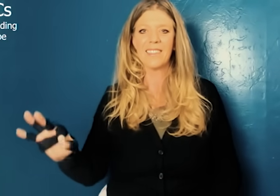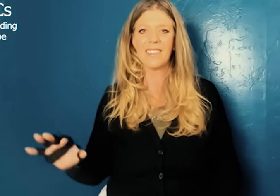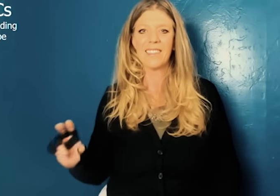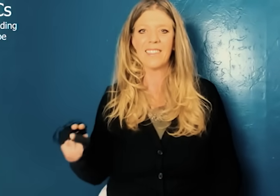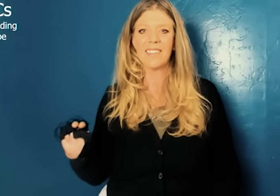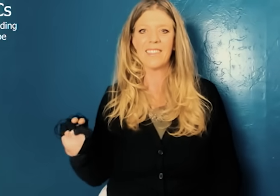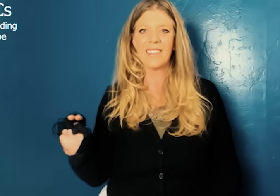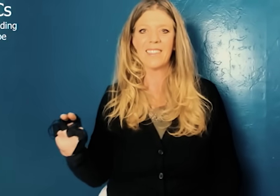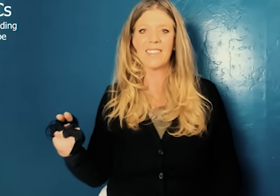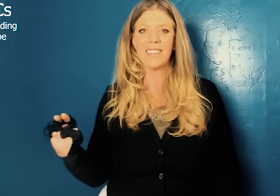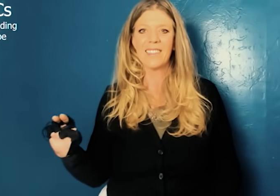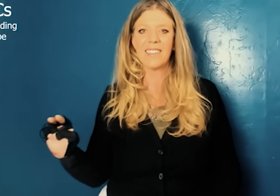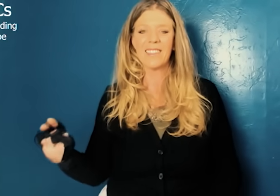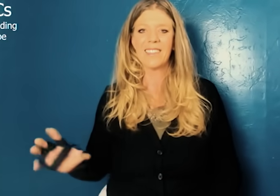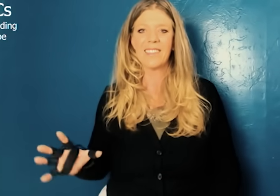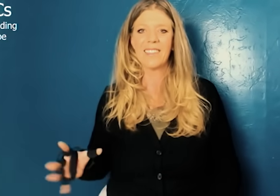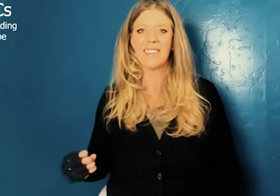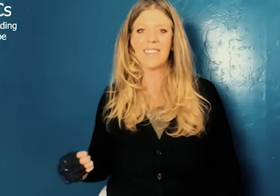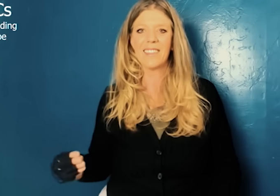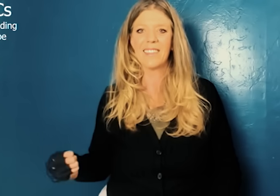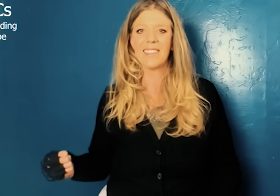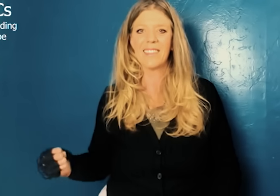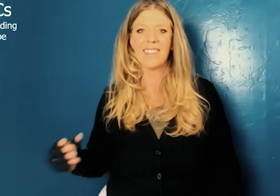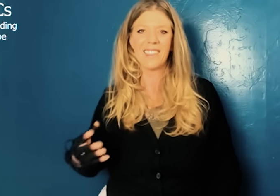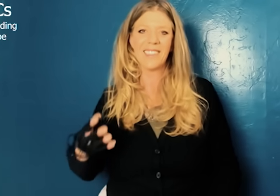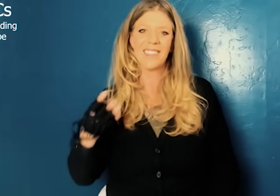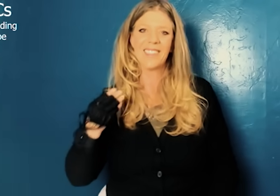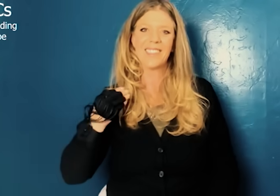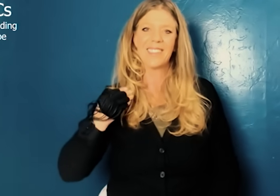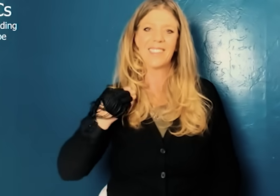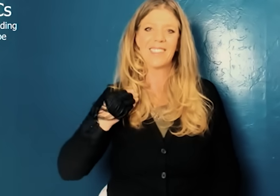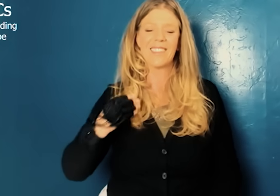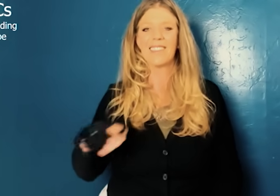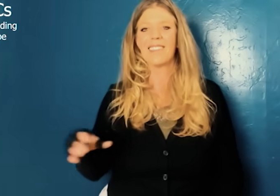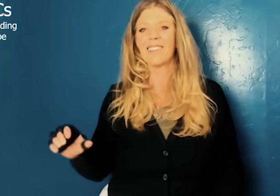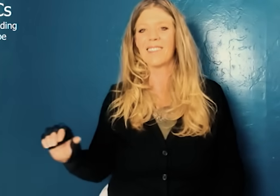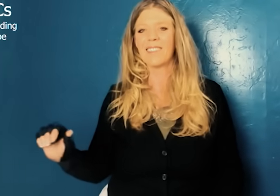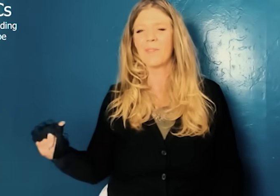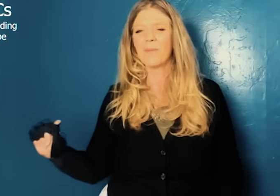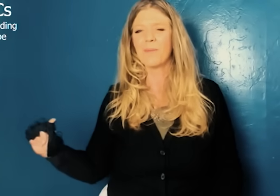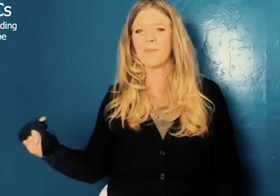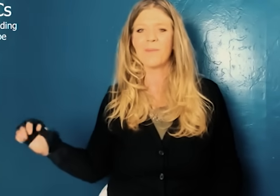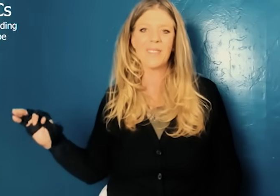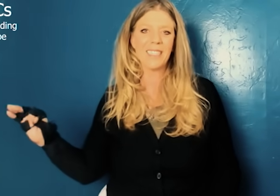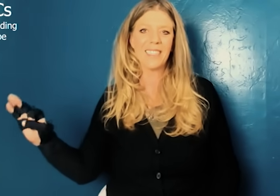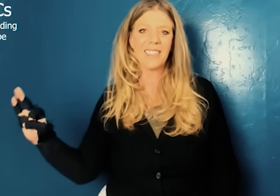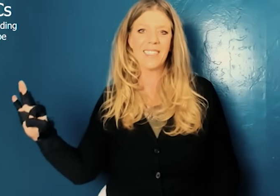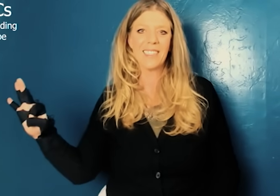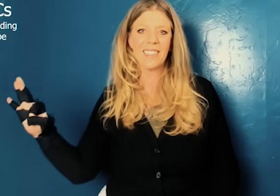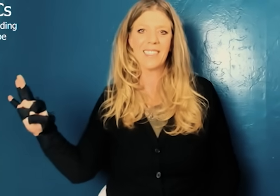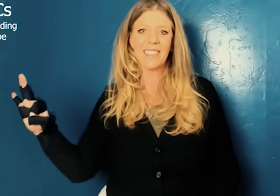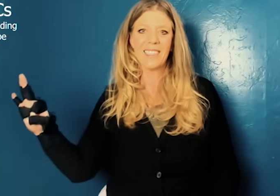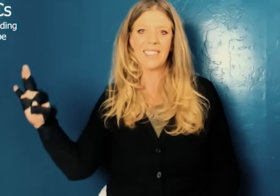of them and have a